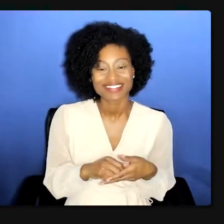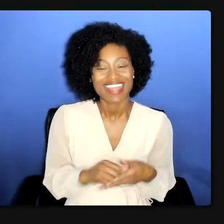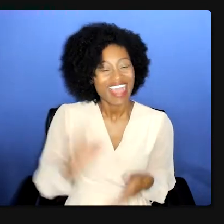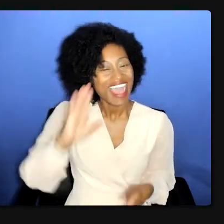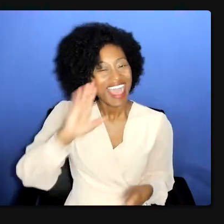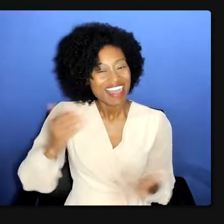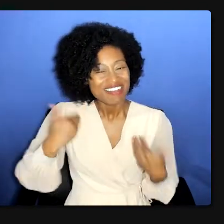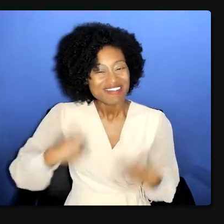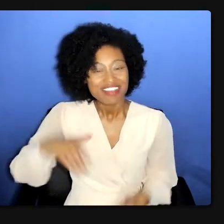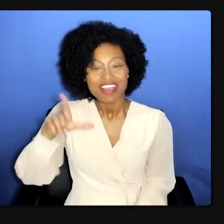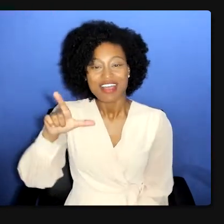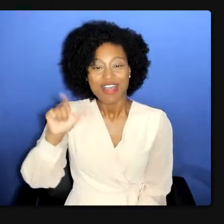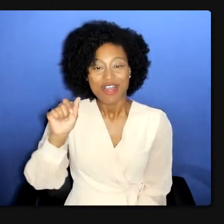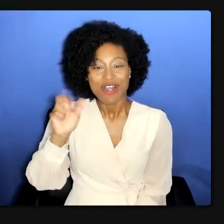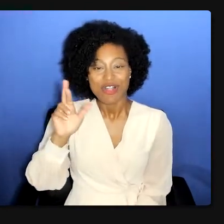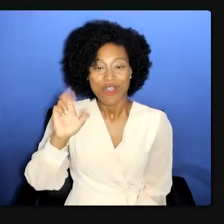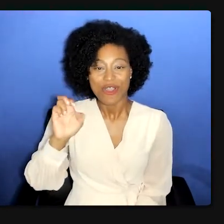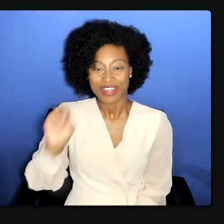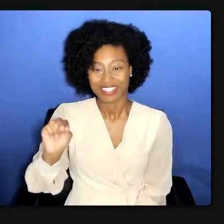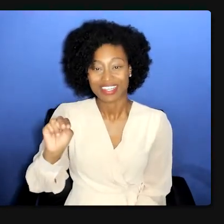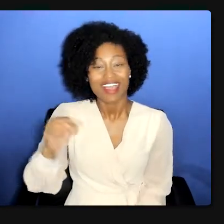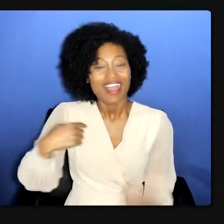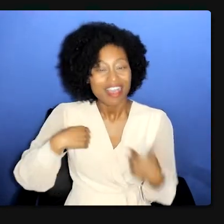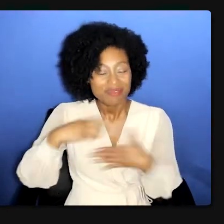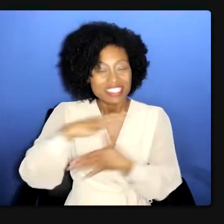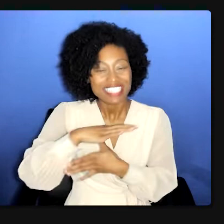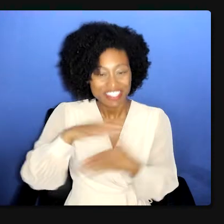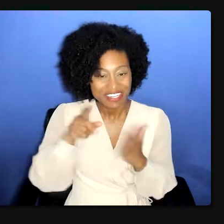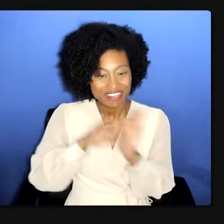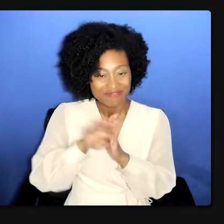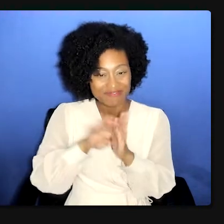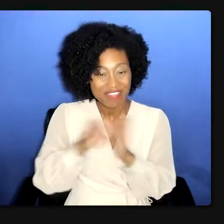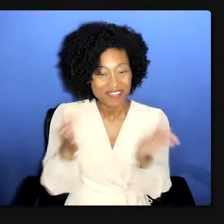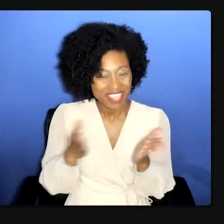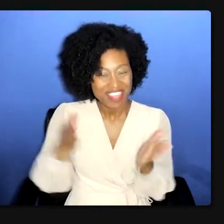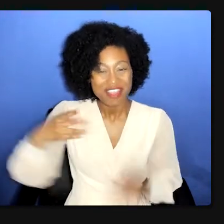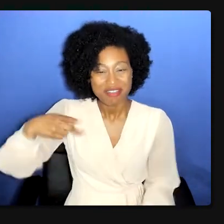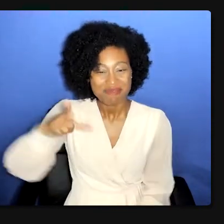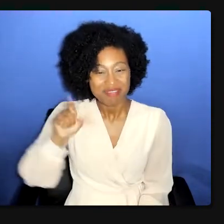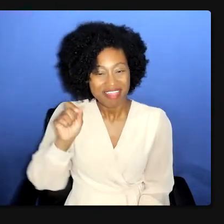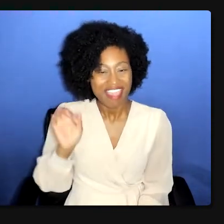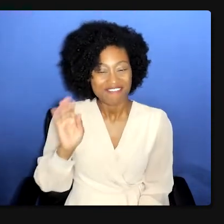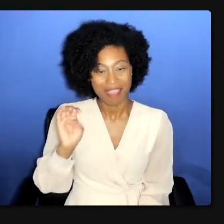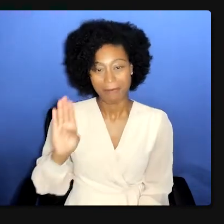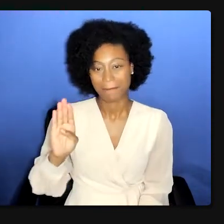Hi, my name is Lauren. I'm a senior developer on the PlayFab team here at Microsoft.